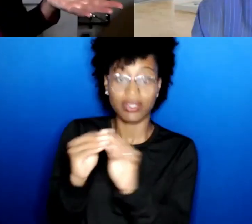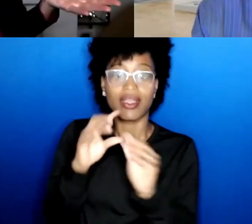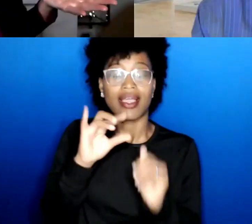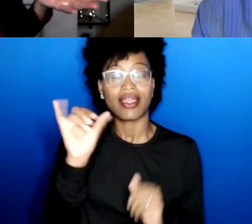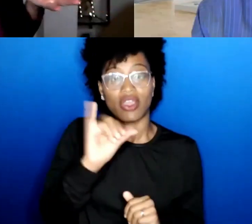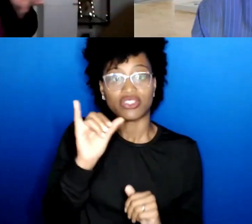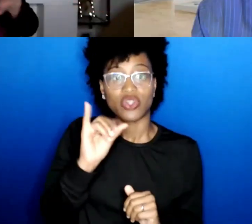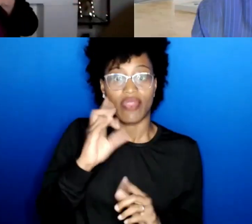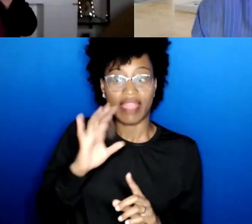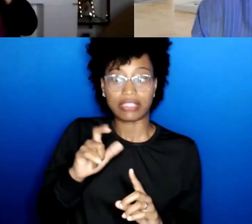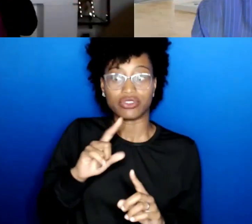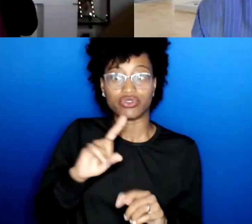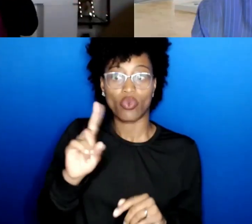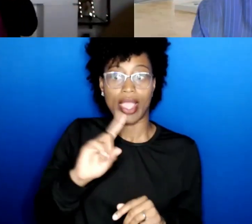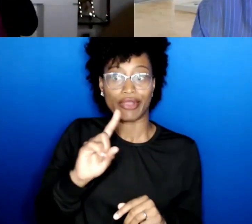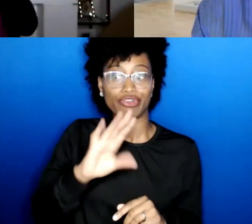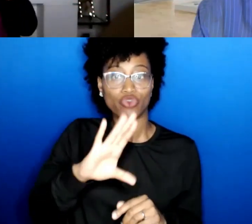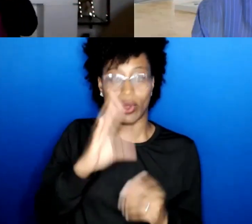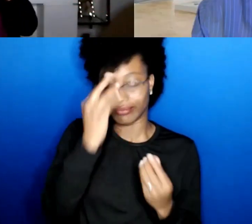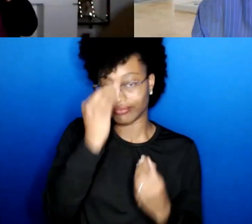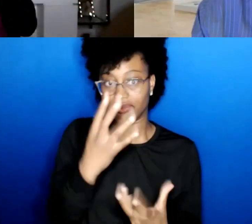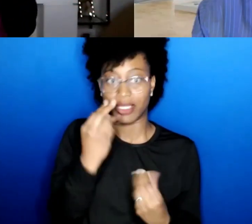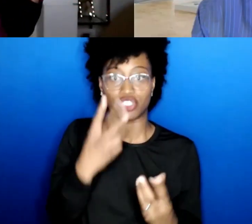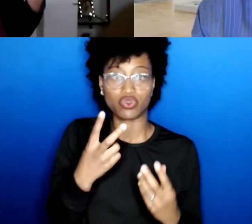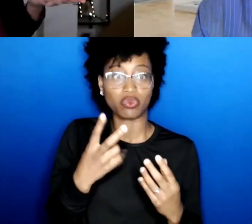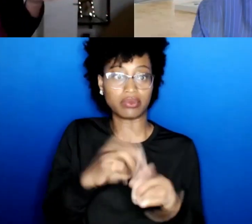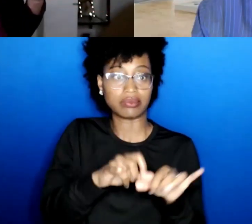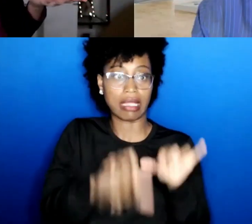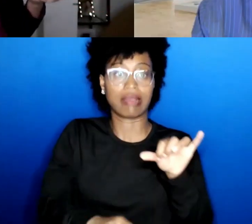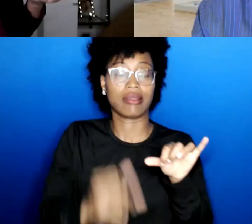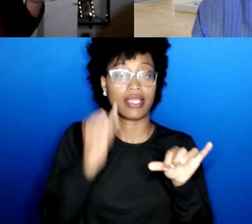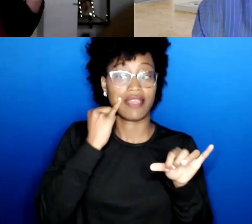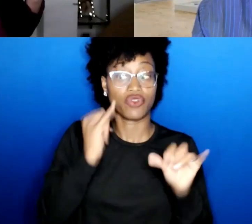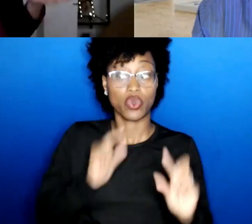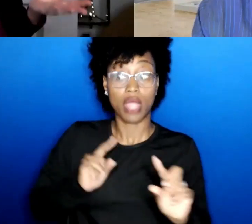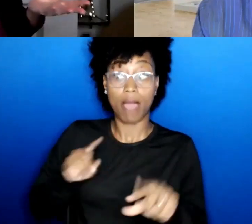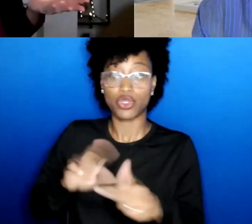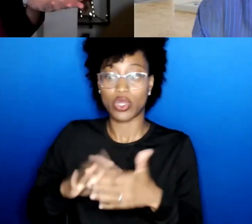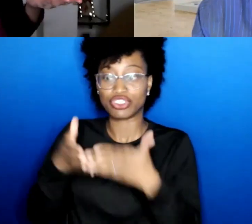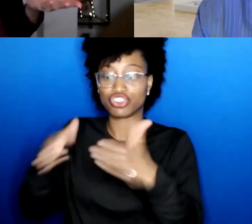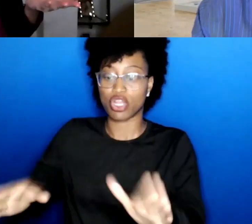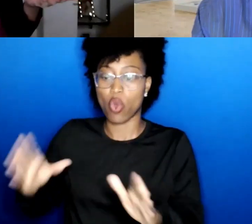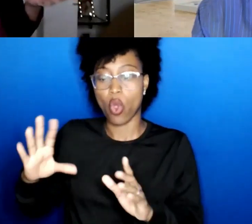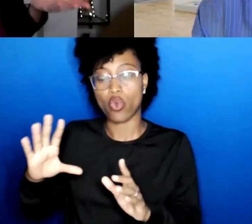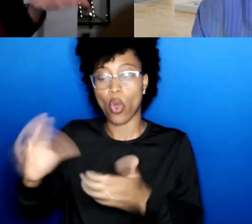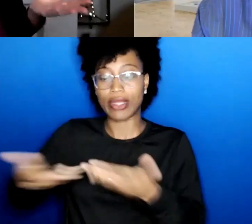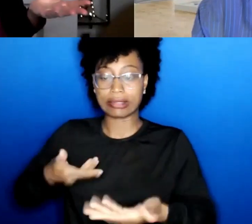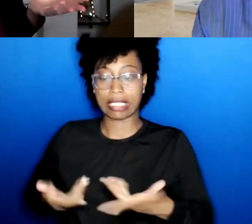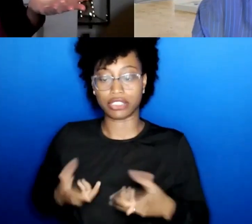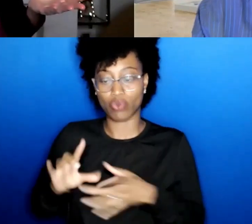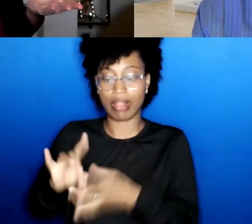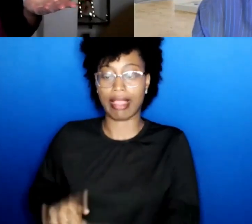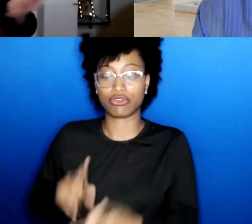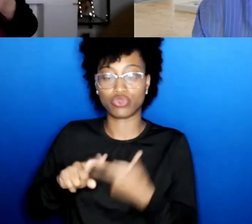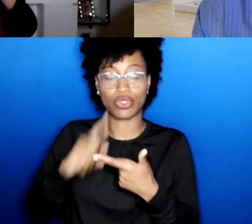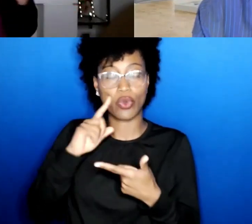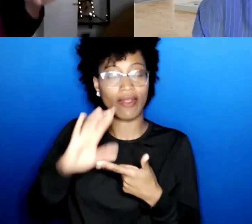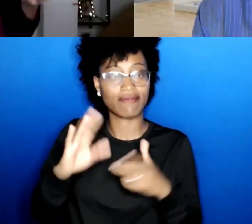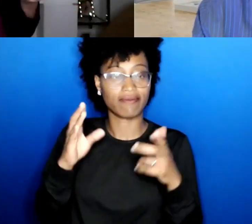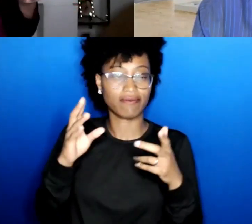06:21:50 When you come to the general orientation about the virtual meeting, you will essentially